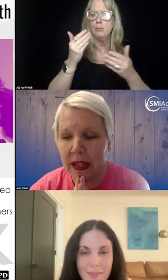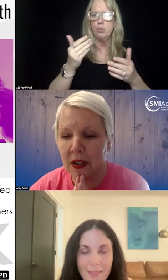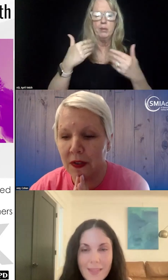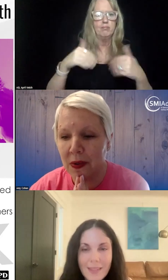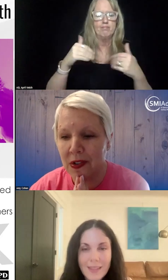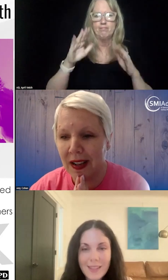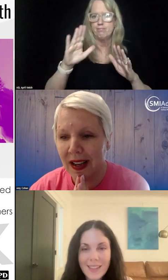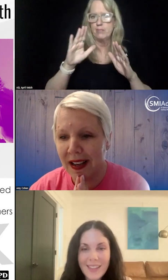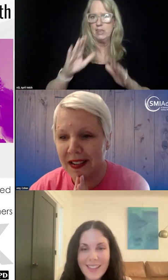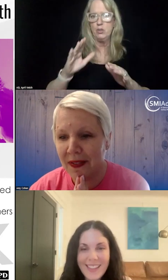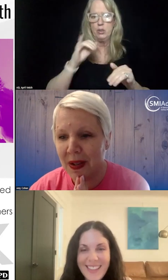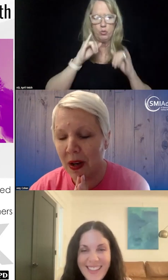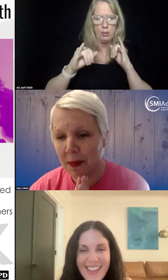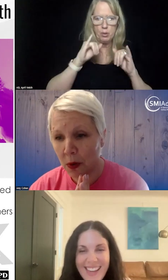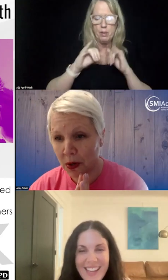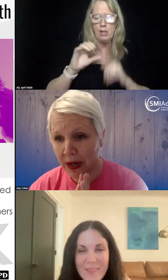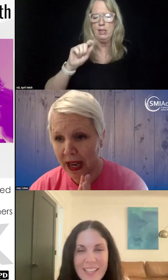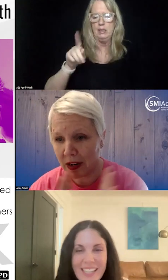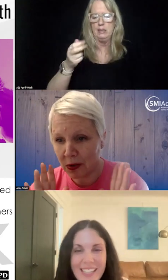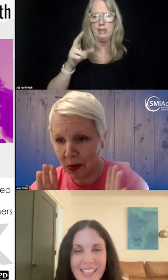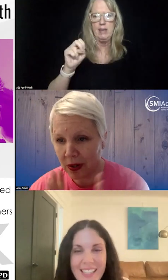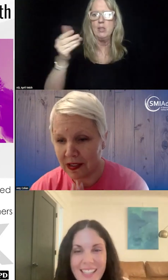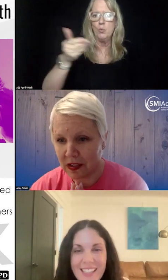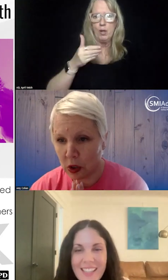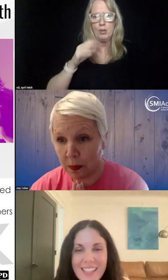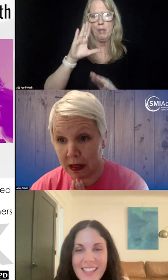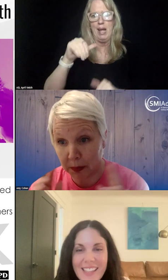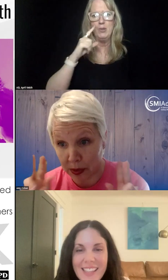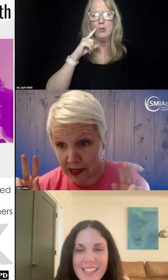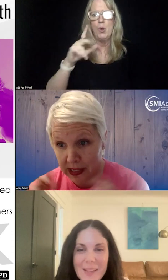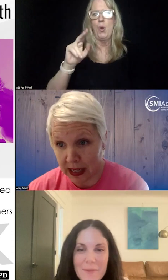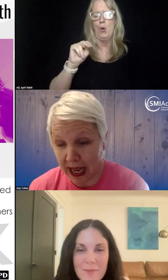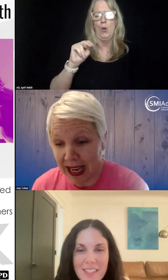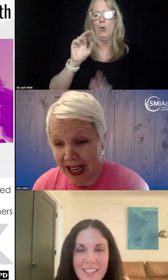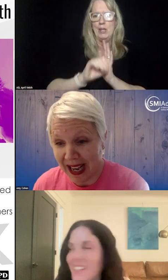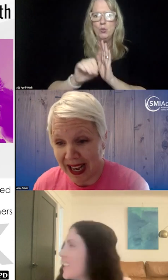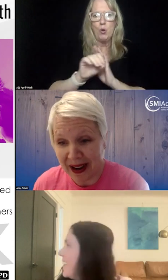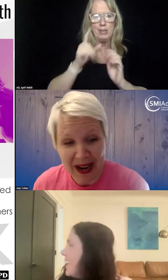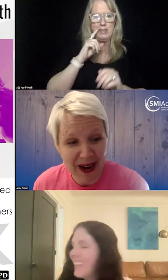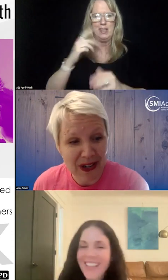INTERVIEWS. WELCOME. HOPE YOU ARE OKAY. I KNOW THAT NEW ORLEANS IS BREEZY TODAY. IT IS. >> HOW ARE YOU?